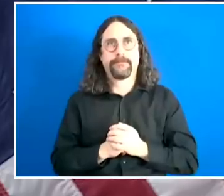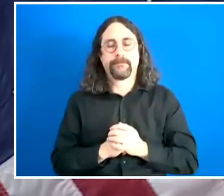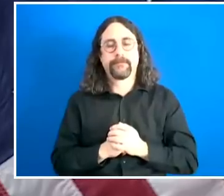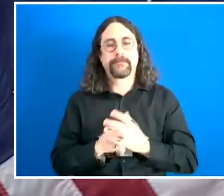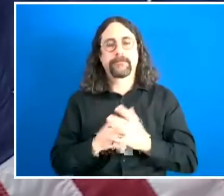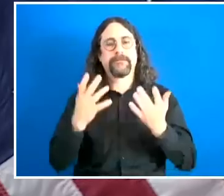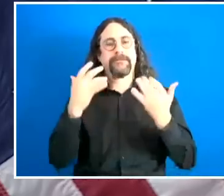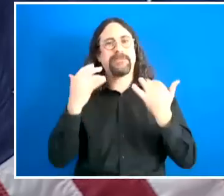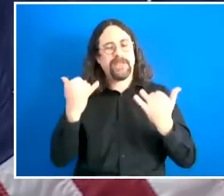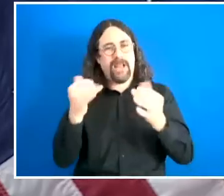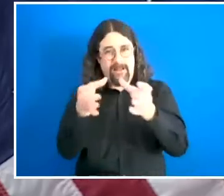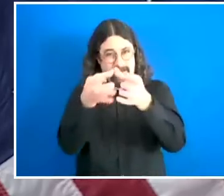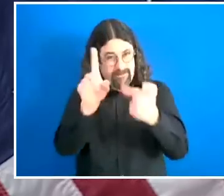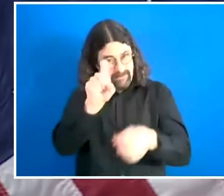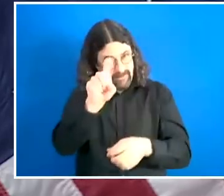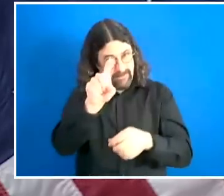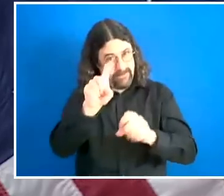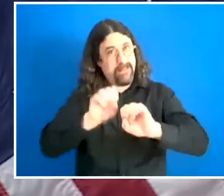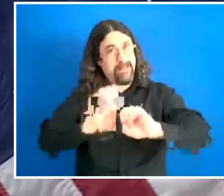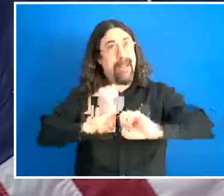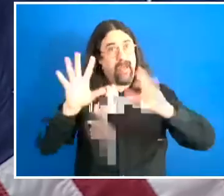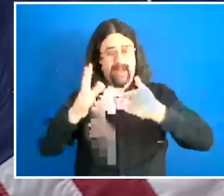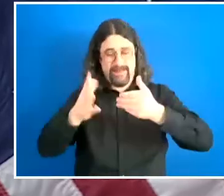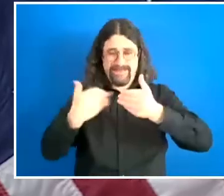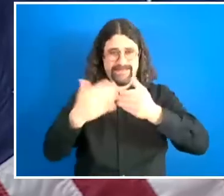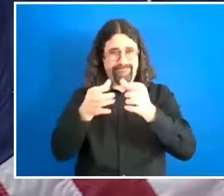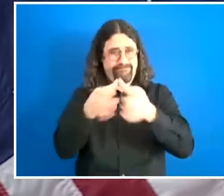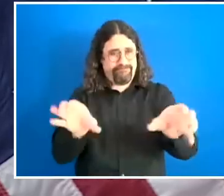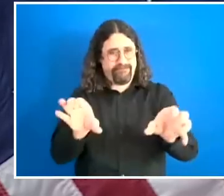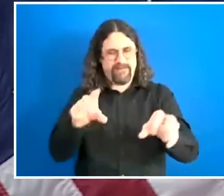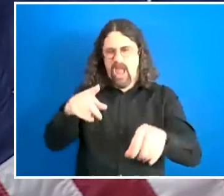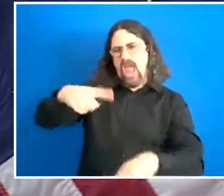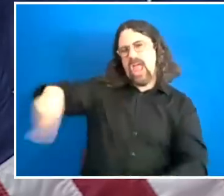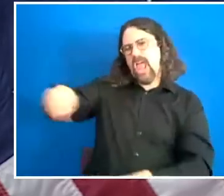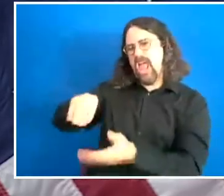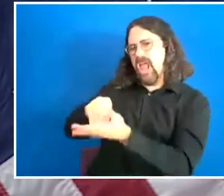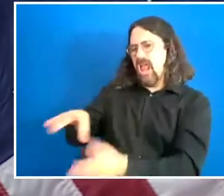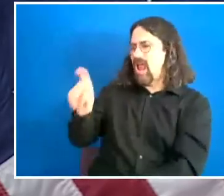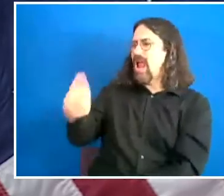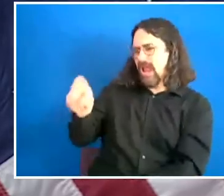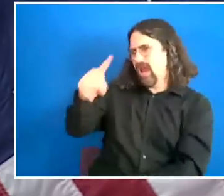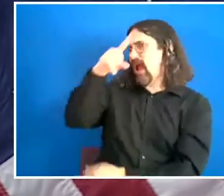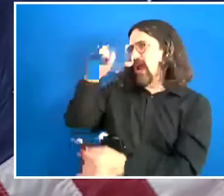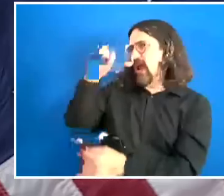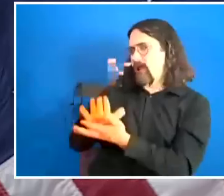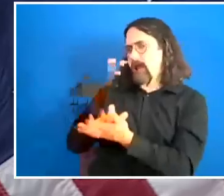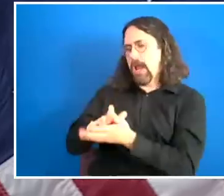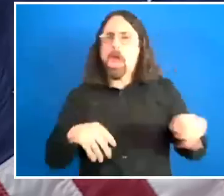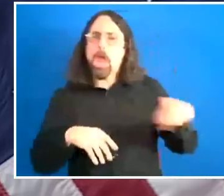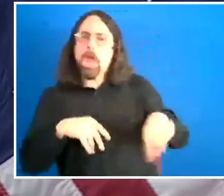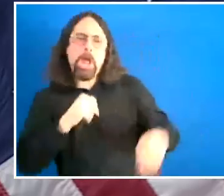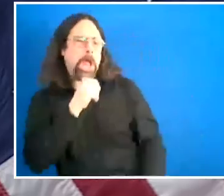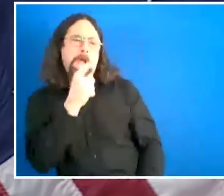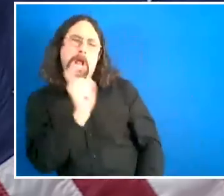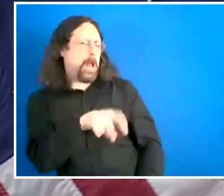SOME MORE HELP BECAUSE OF THE DISRUPTION THEY WENT TO,T HE TRAUMA THEY WENT TO, THEY DIDN'T